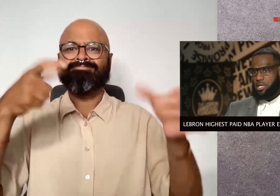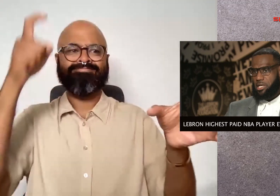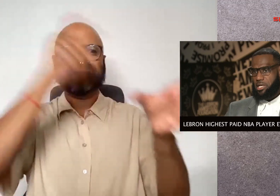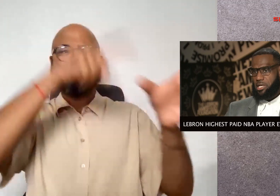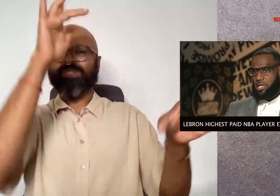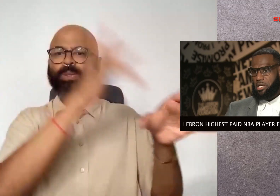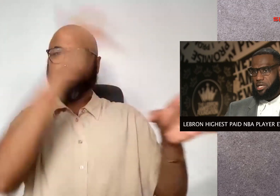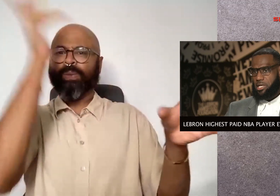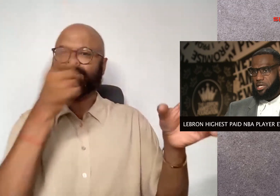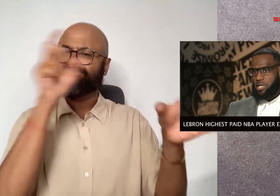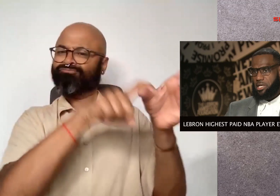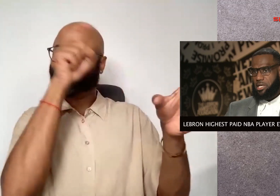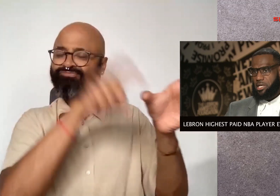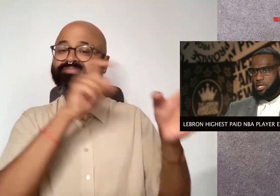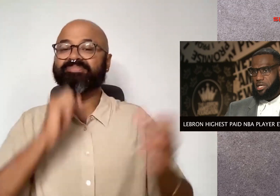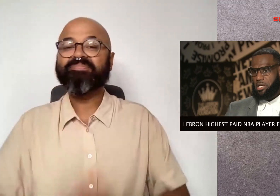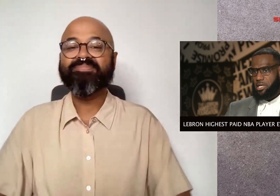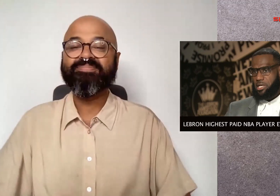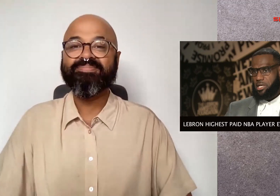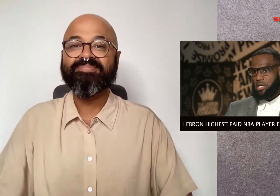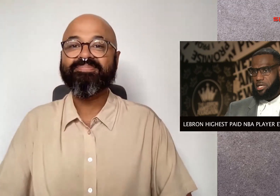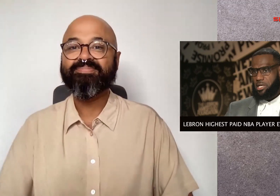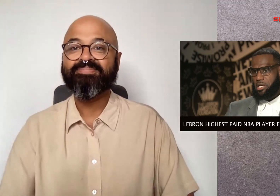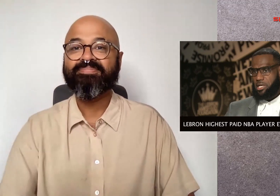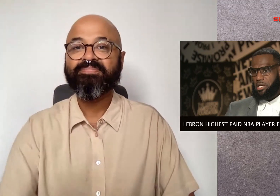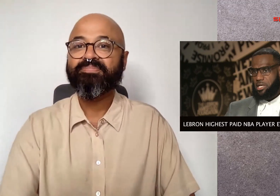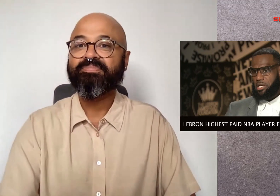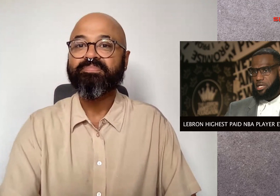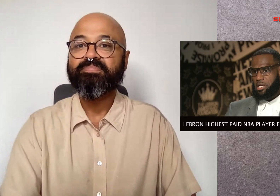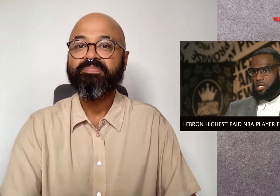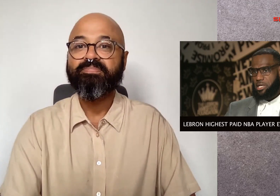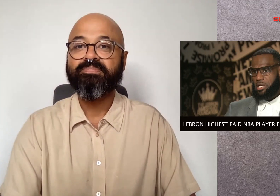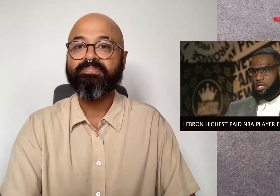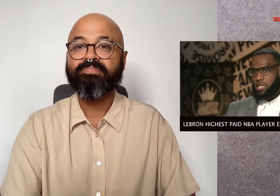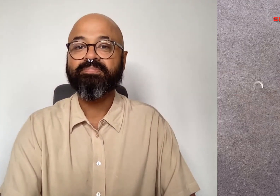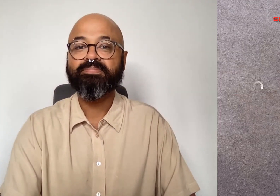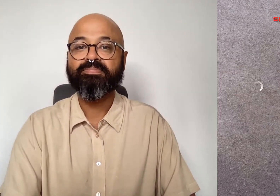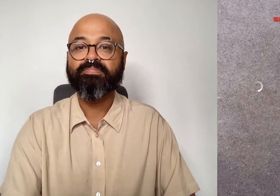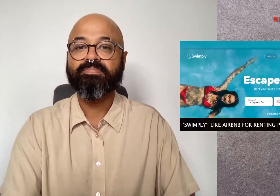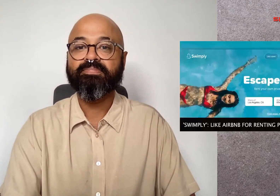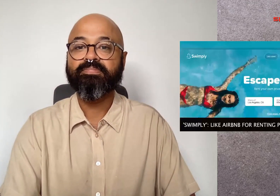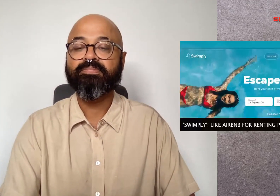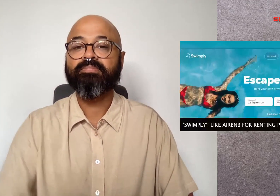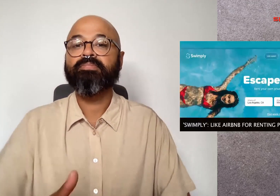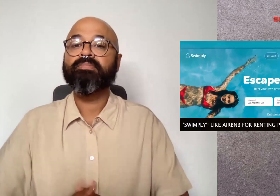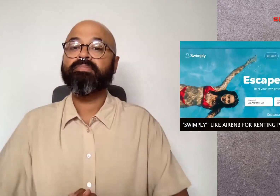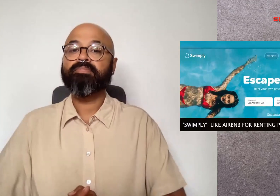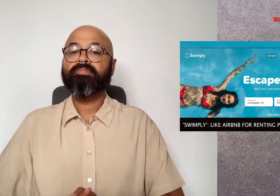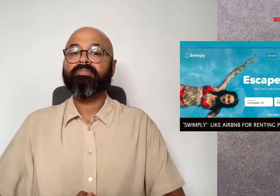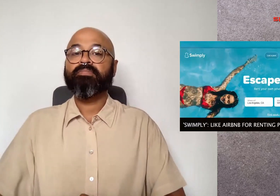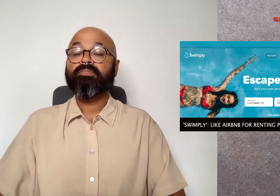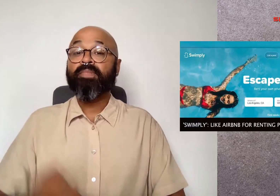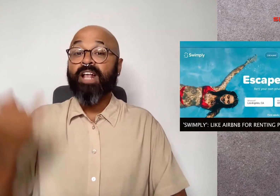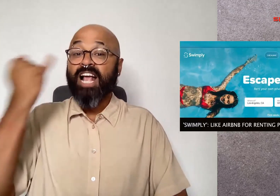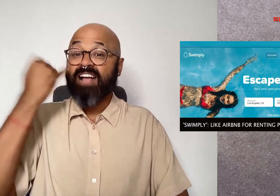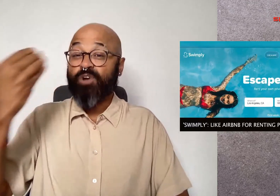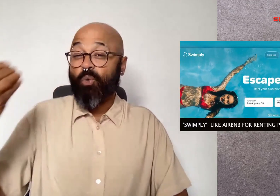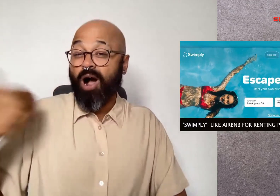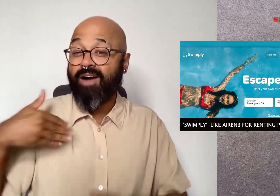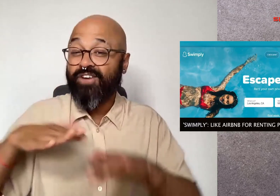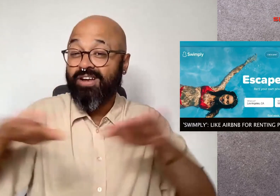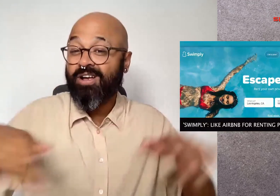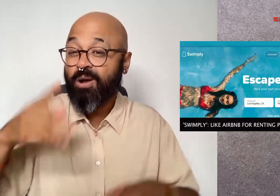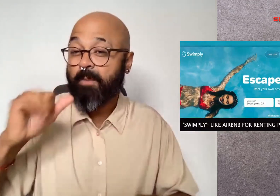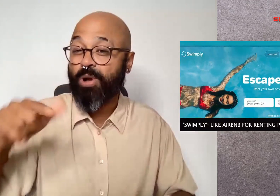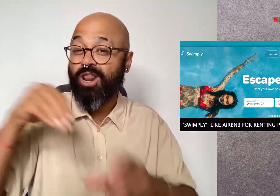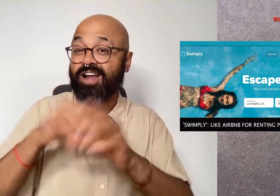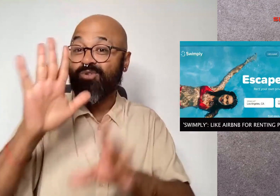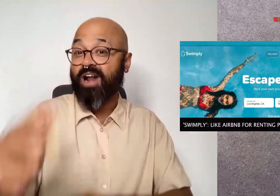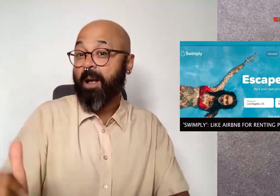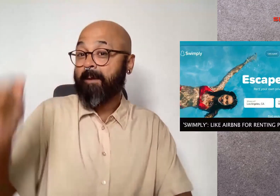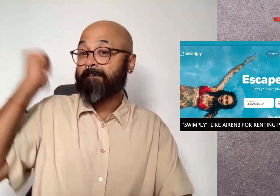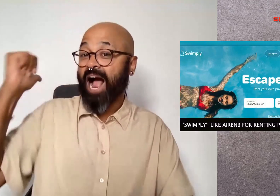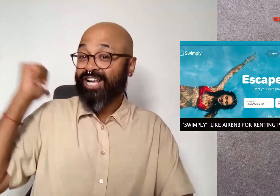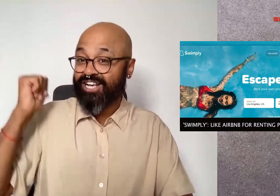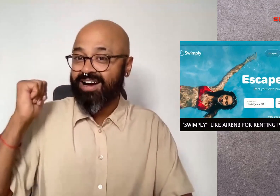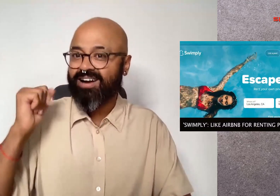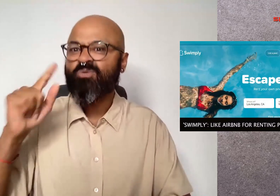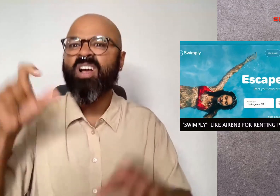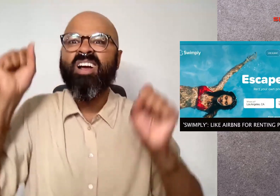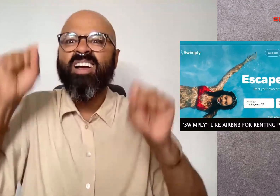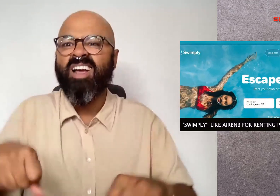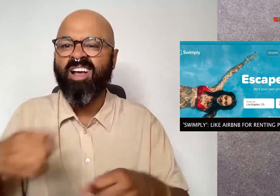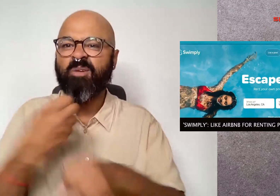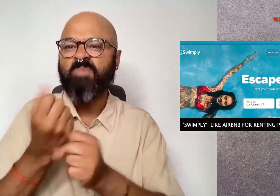all-time scorer if you have a pool in your backyard you may